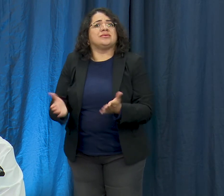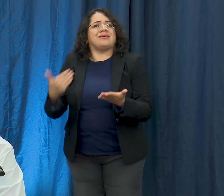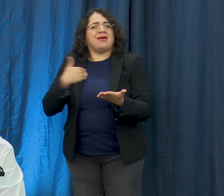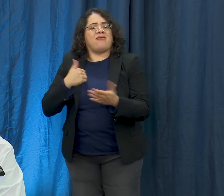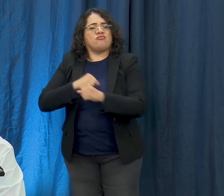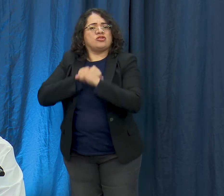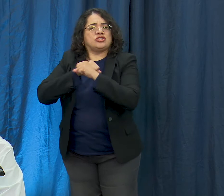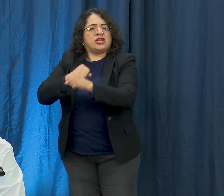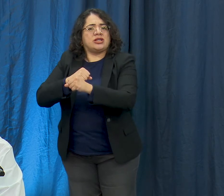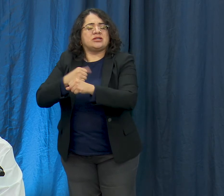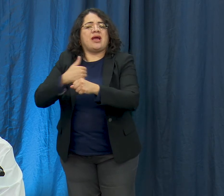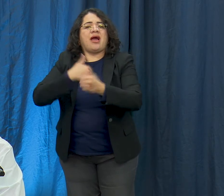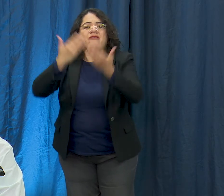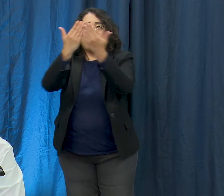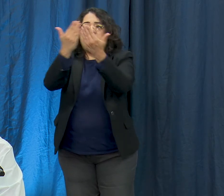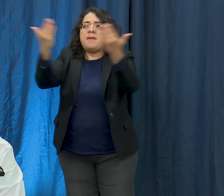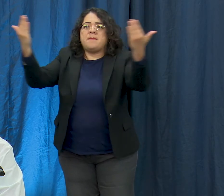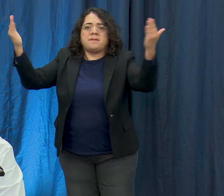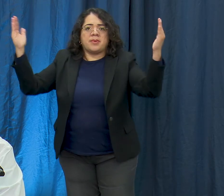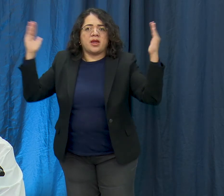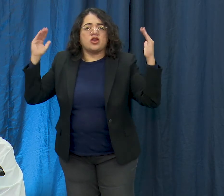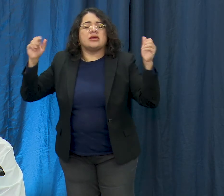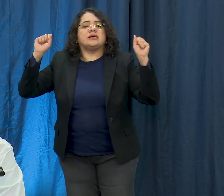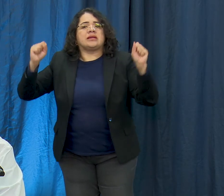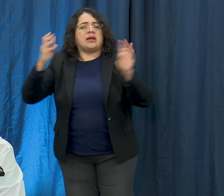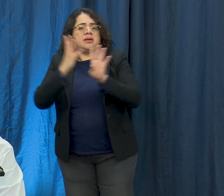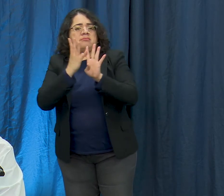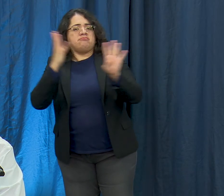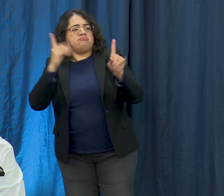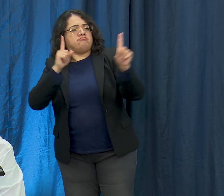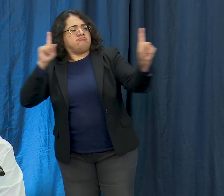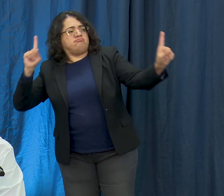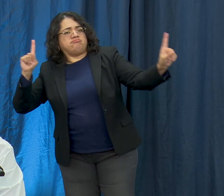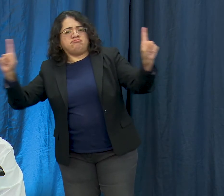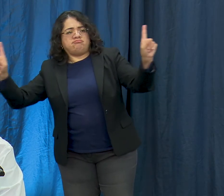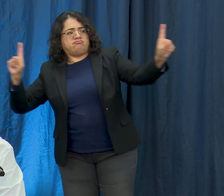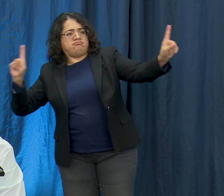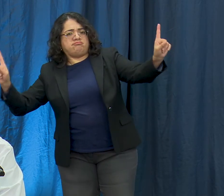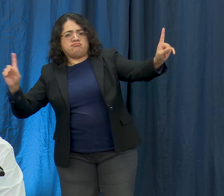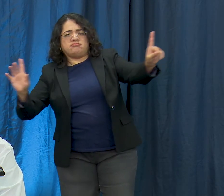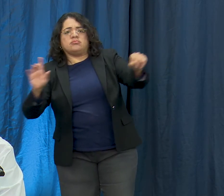barriers, that they've adjusted their workflows to minimize the risk of